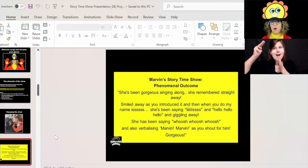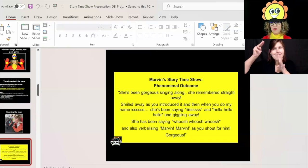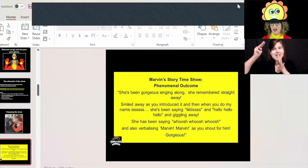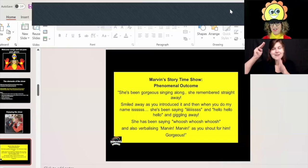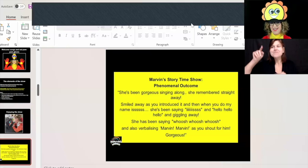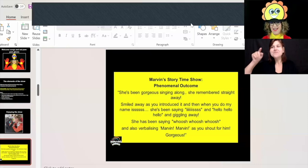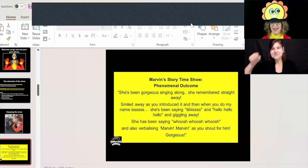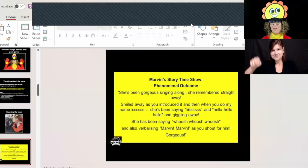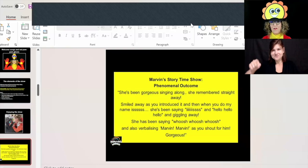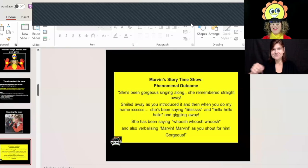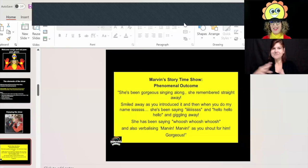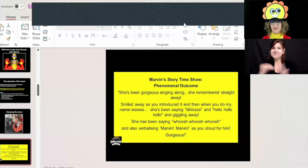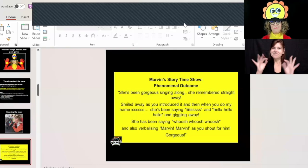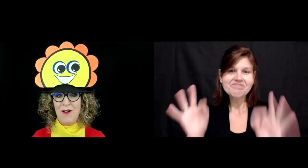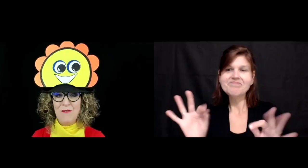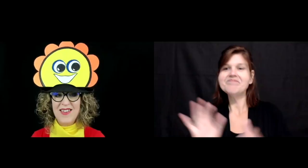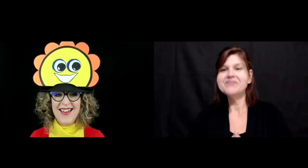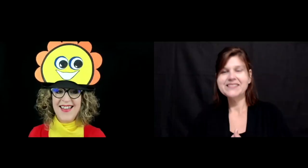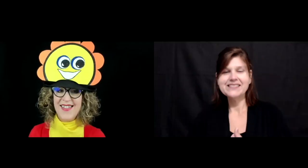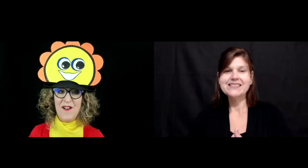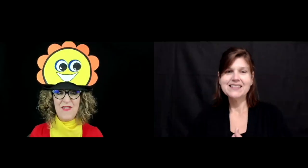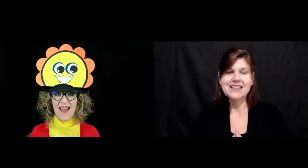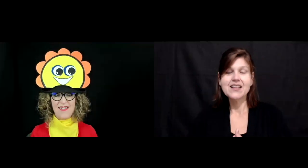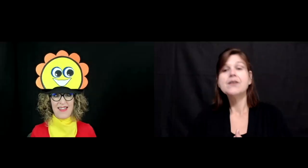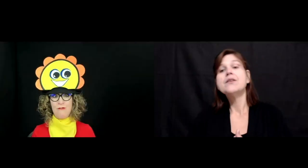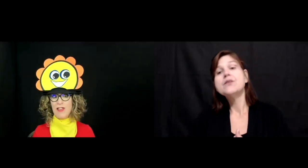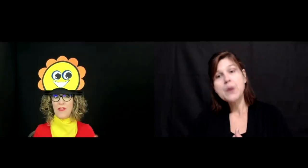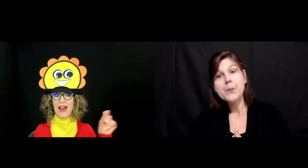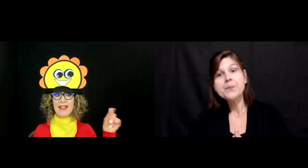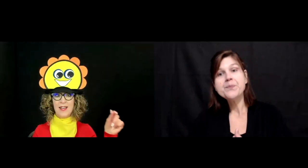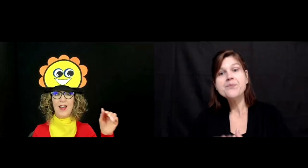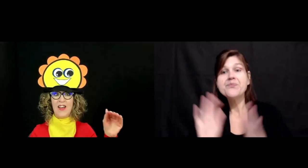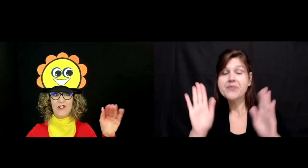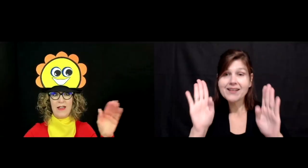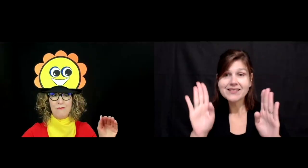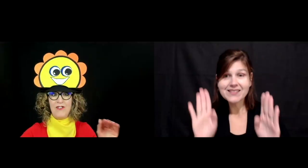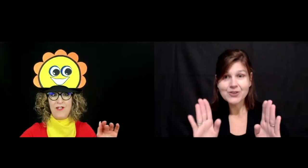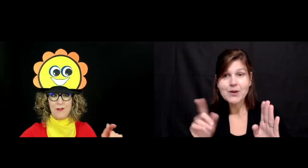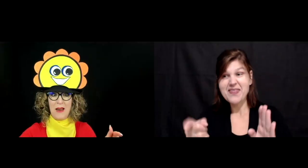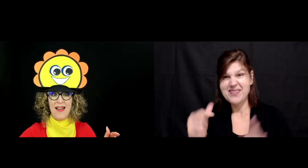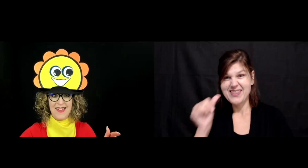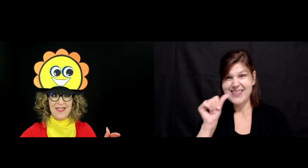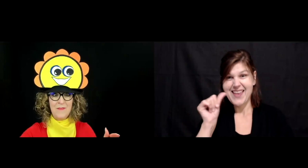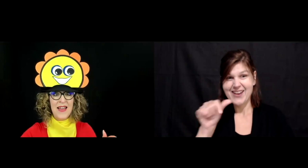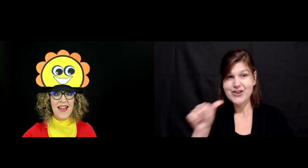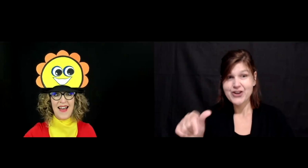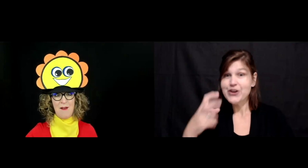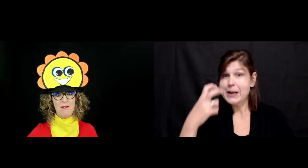"Gorgeous!" is what the teacher wrote. So that's incredible. That little girl actually is registered blind.